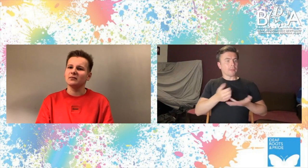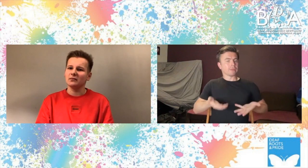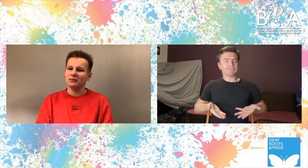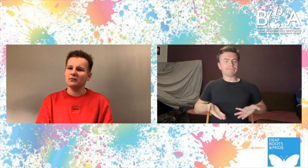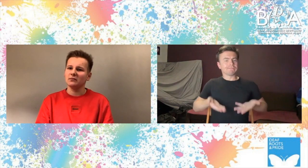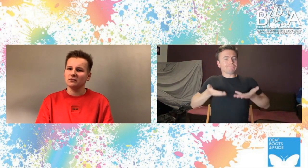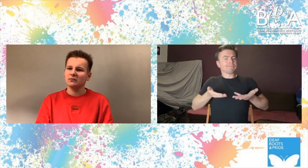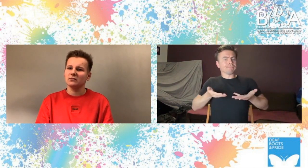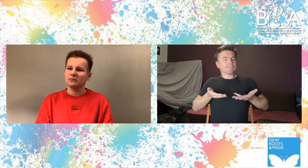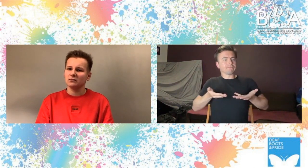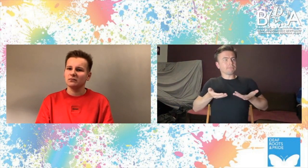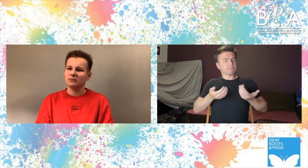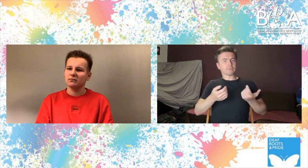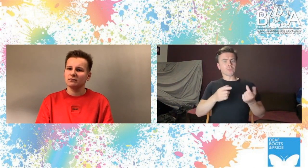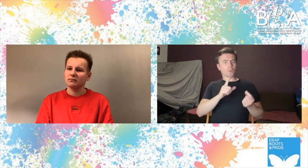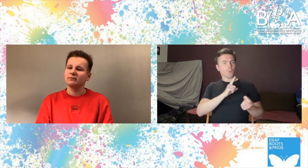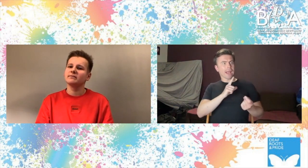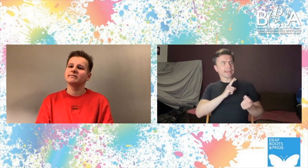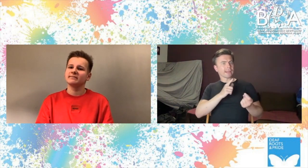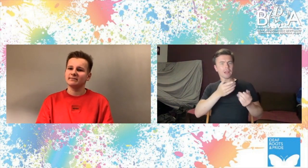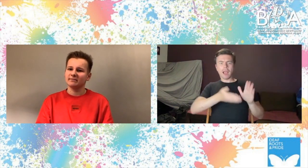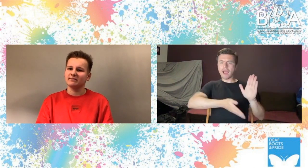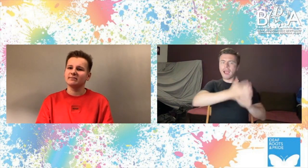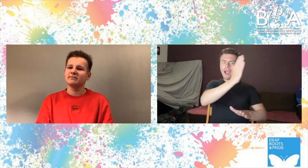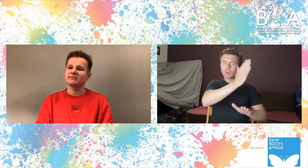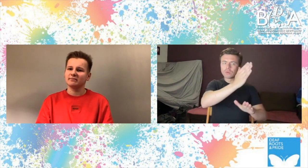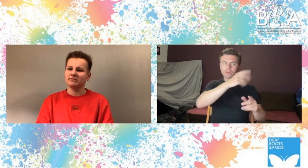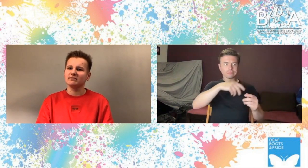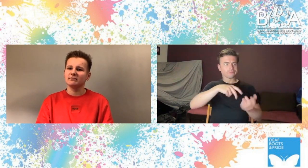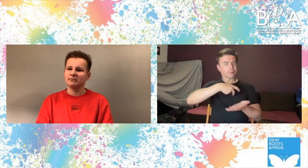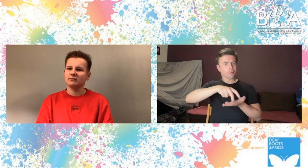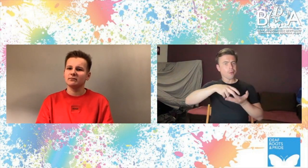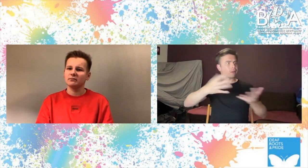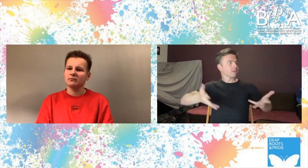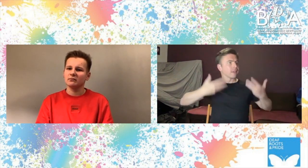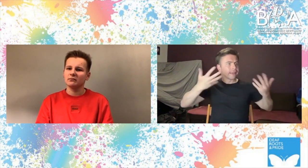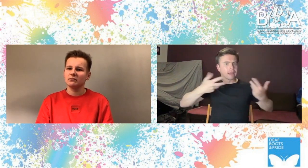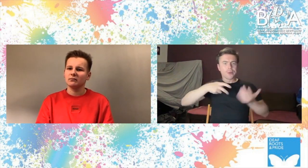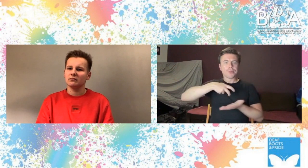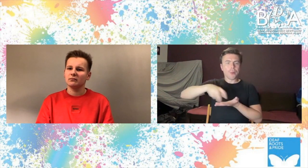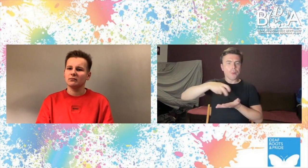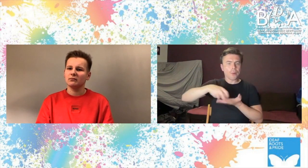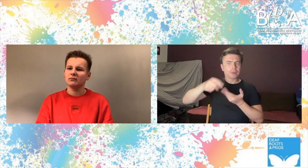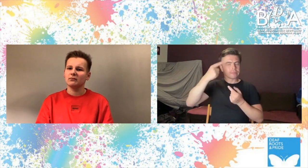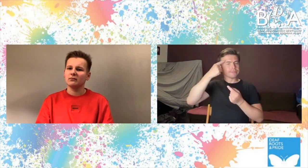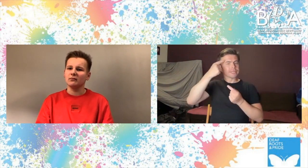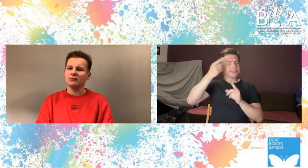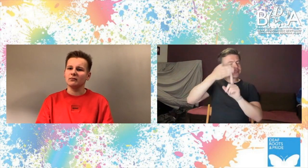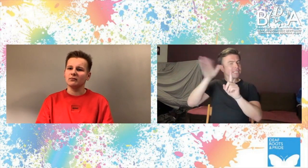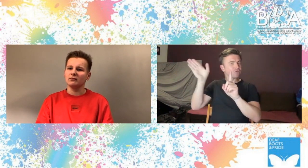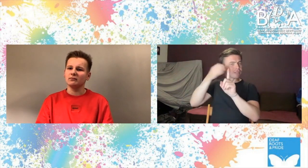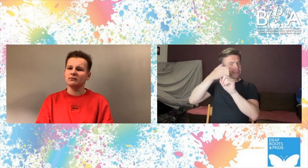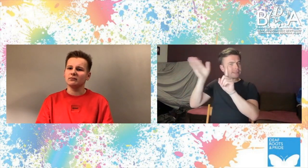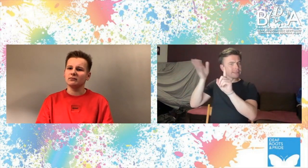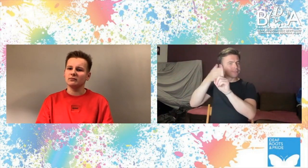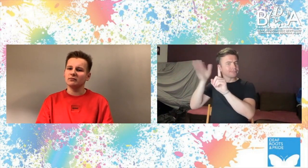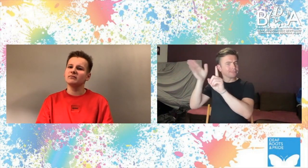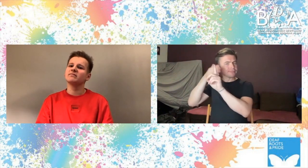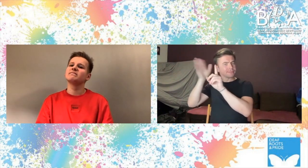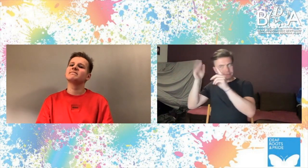everything good, but it can just help you be a bit more buoyant. It can get you out and about in the world and taking photographs can be a distraction.